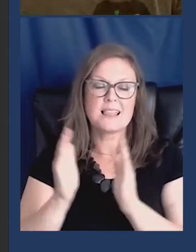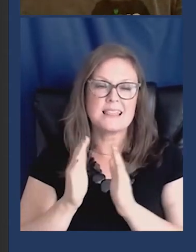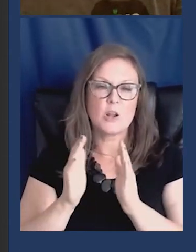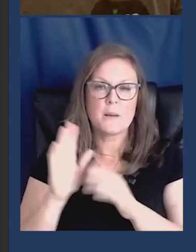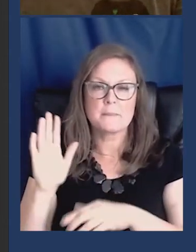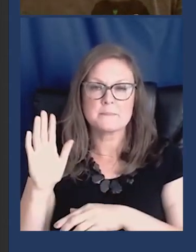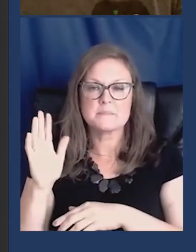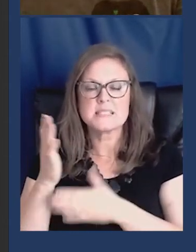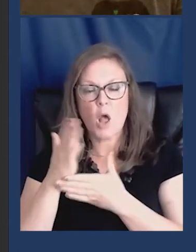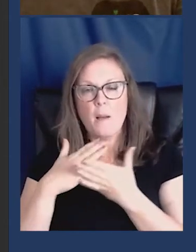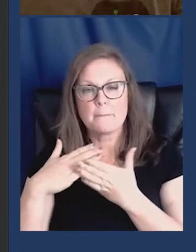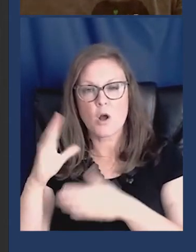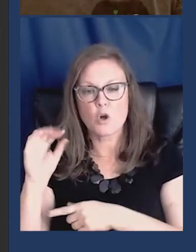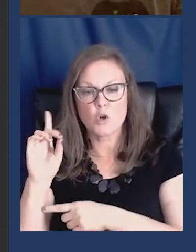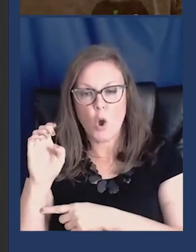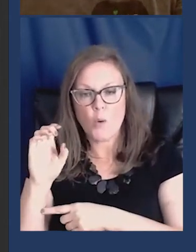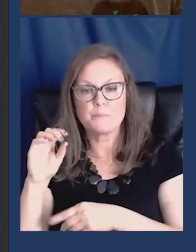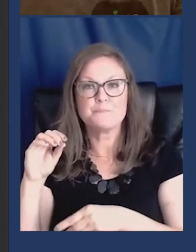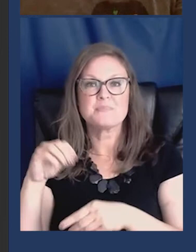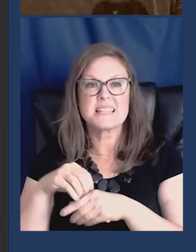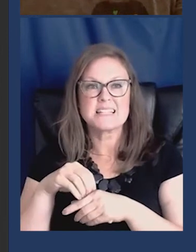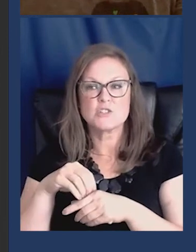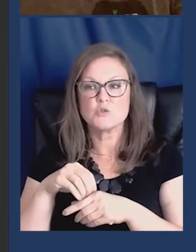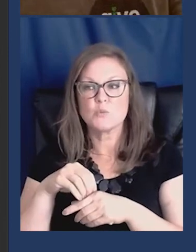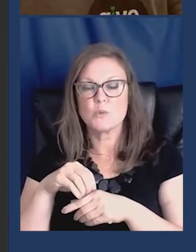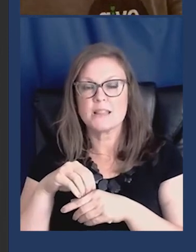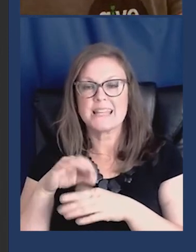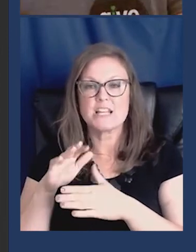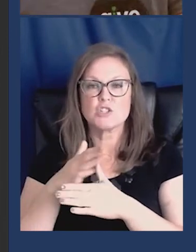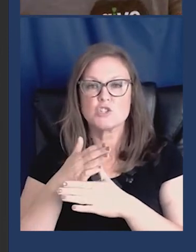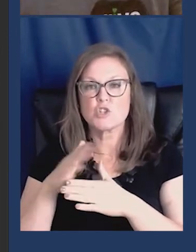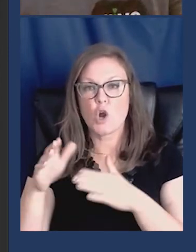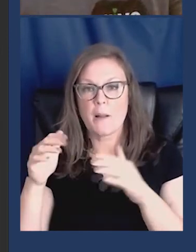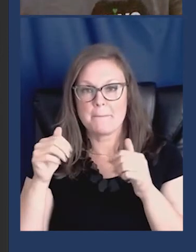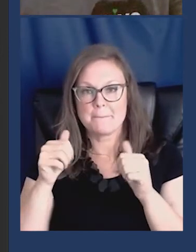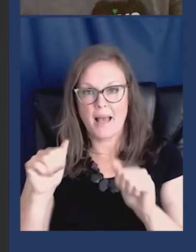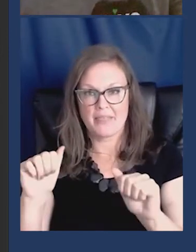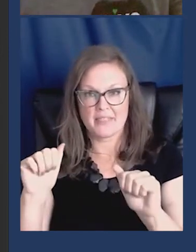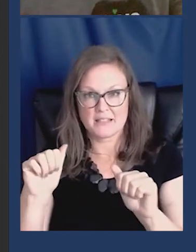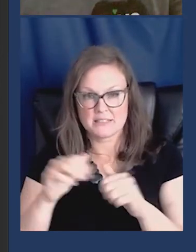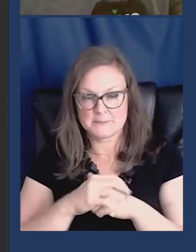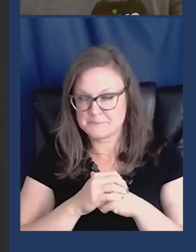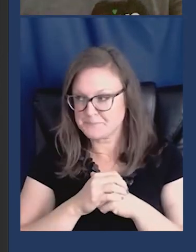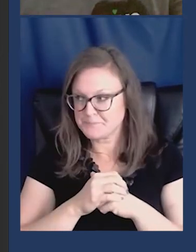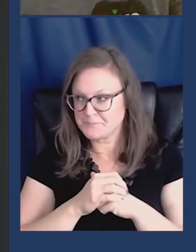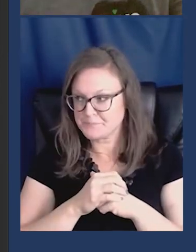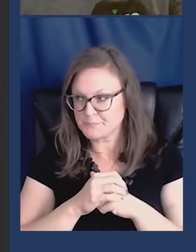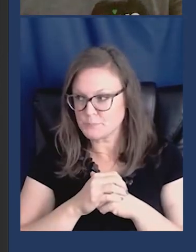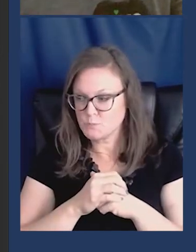into the enter method. Sure.